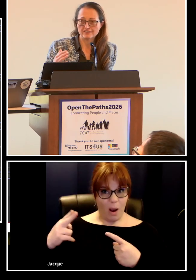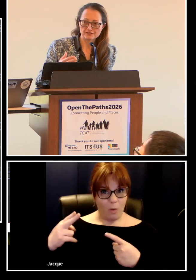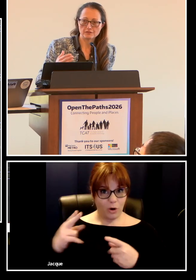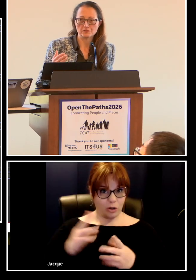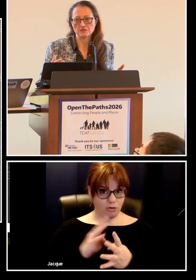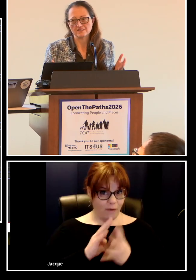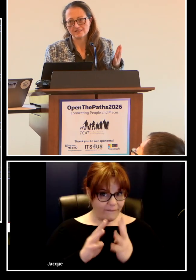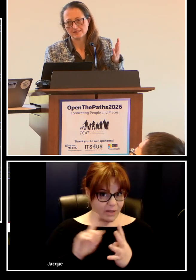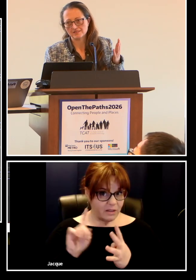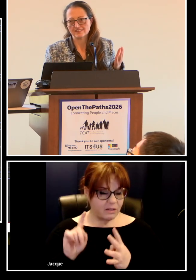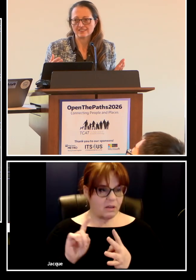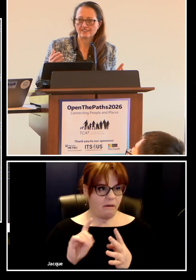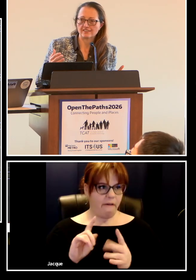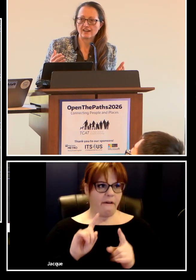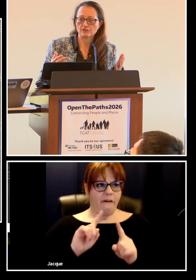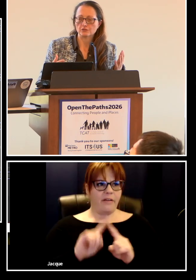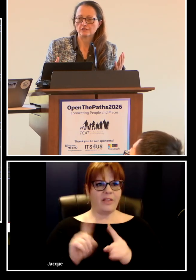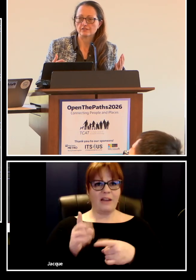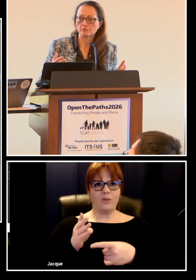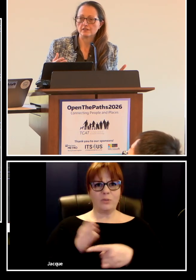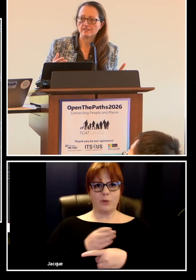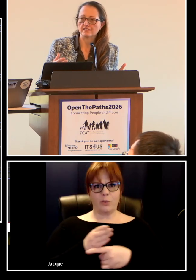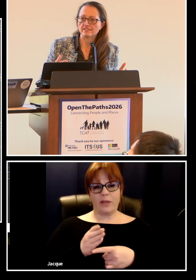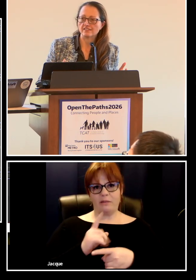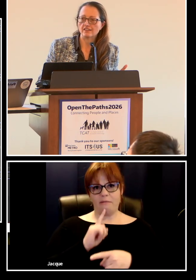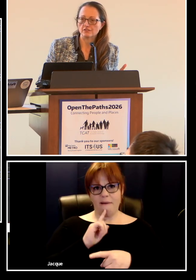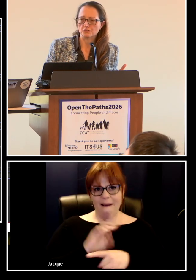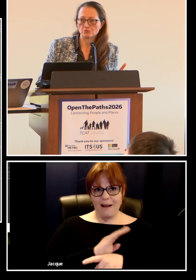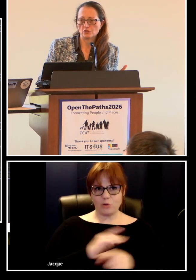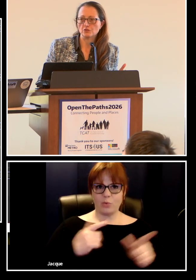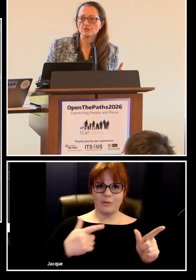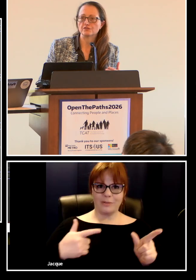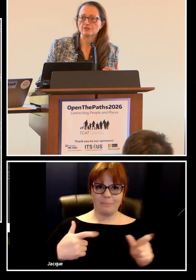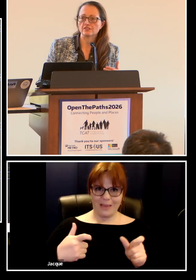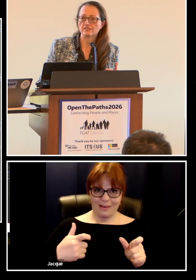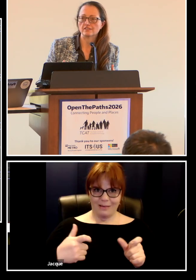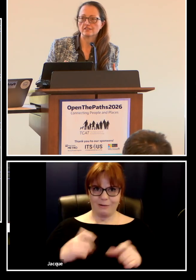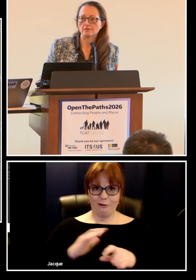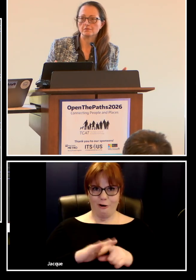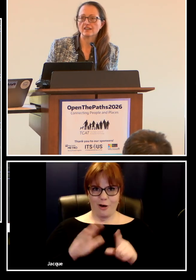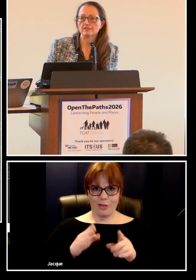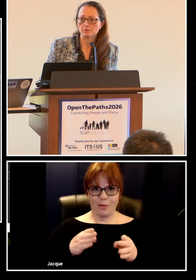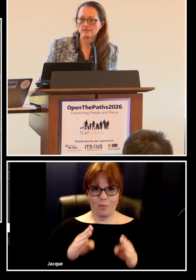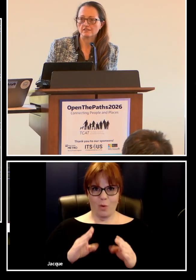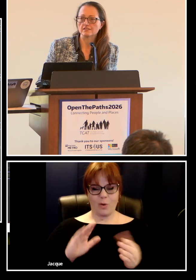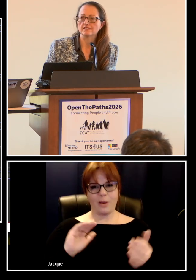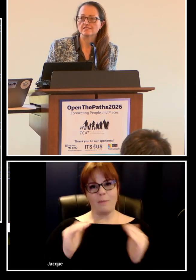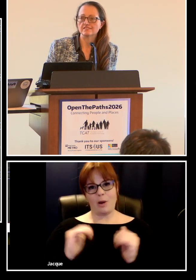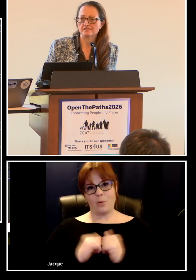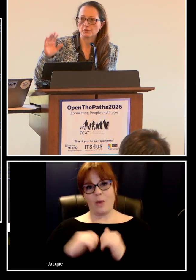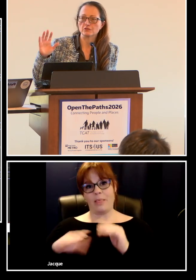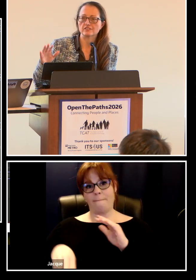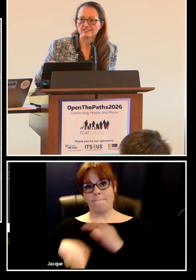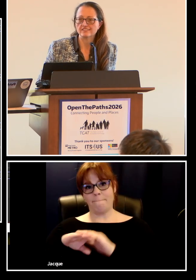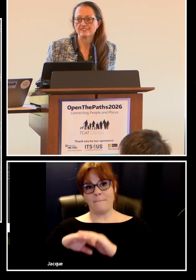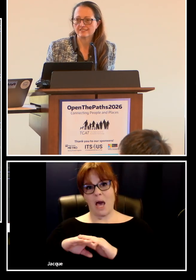the difference between like the actual speeds on those roads versus the max speed posted is